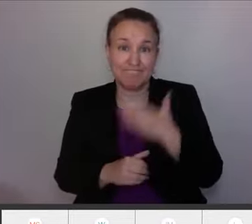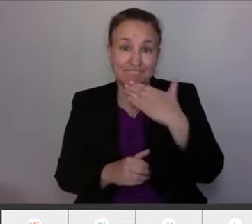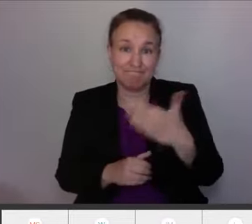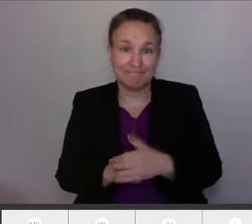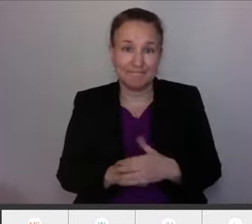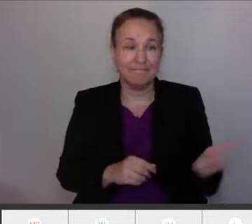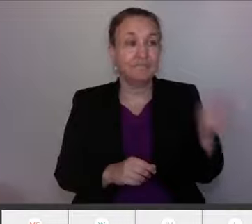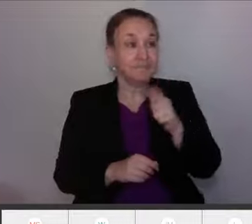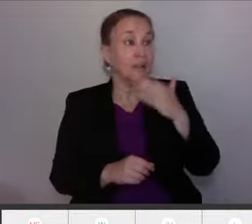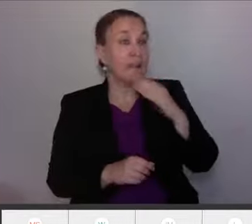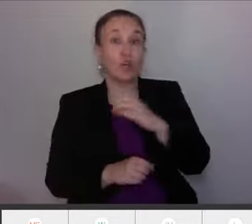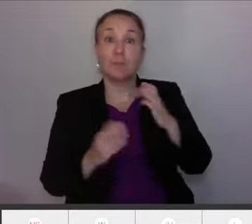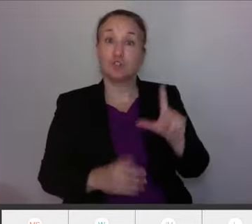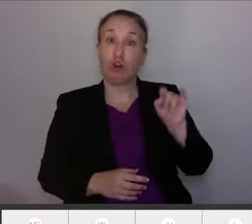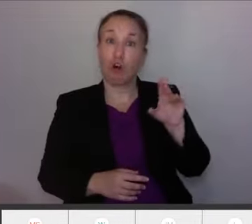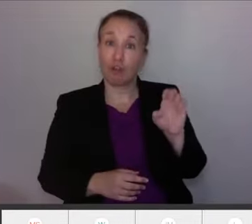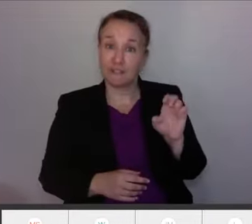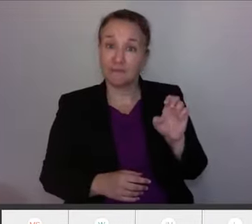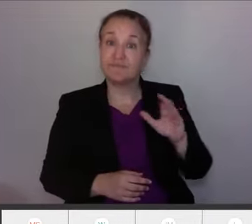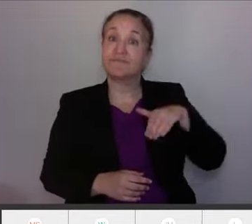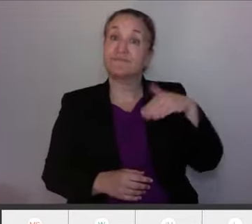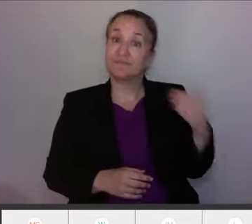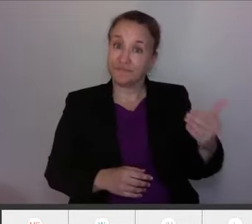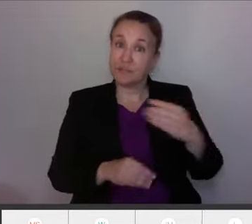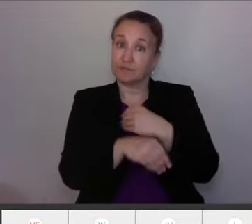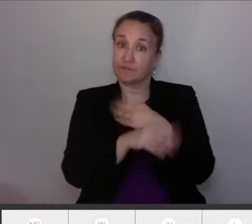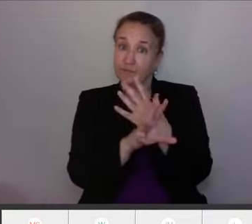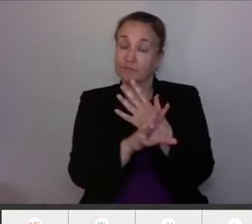that i'll announce that our next virtual briefing will be wednesday